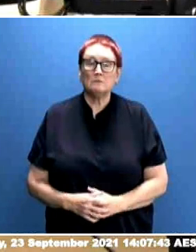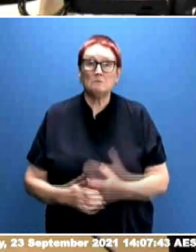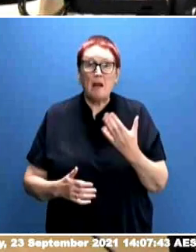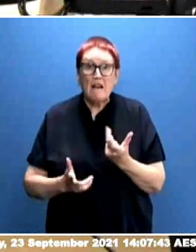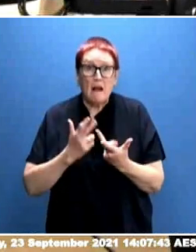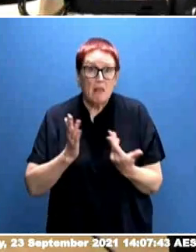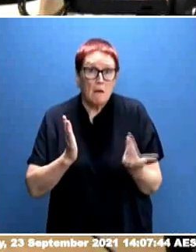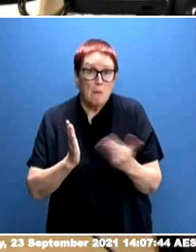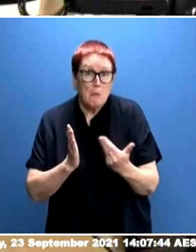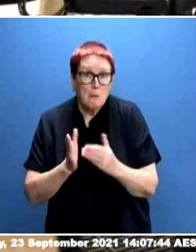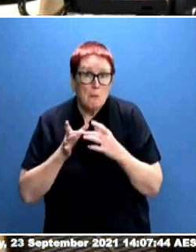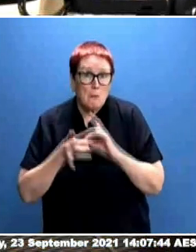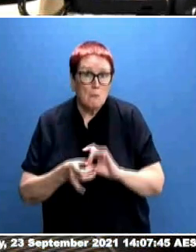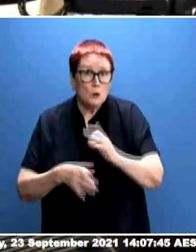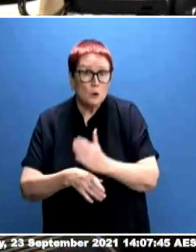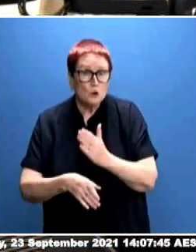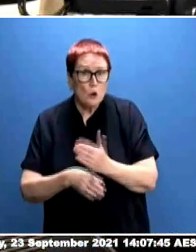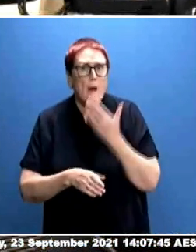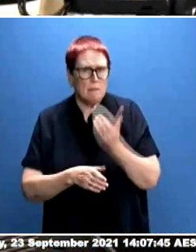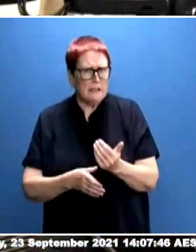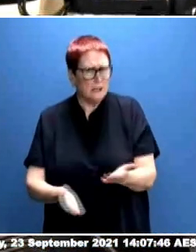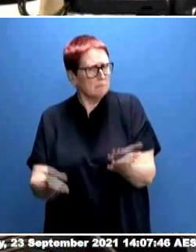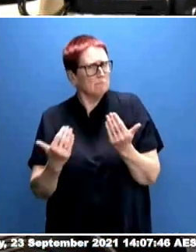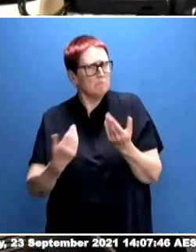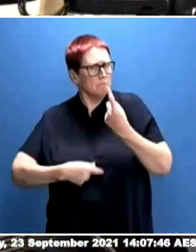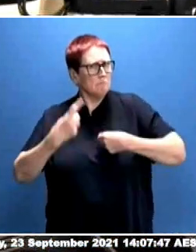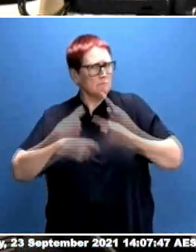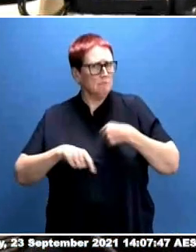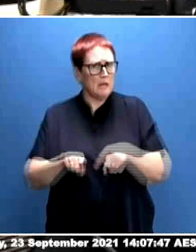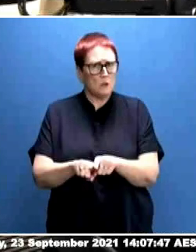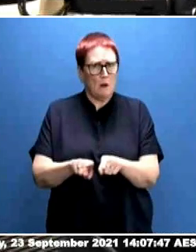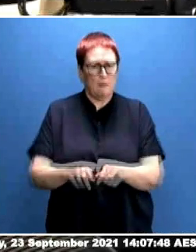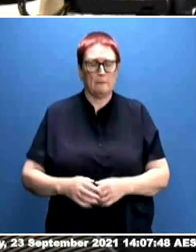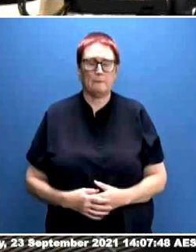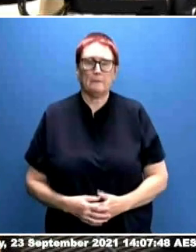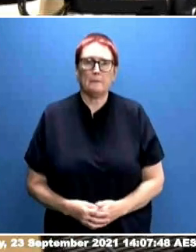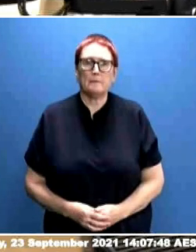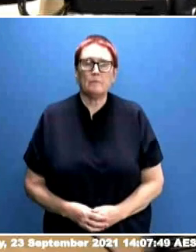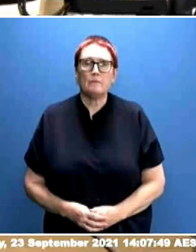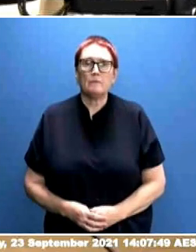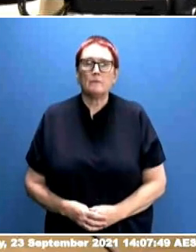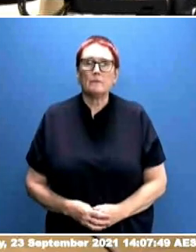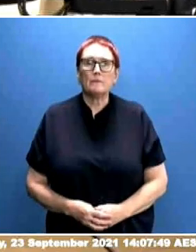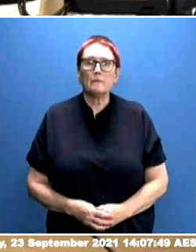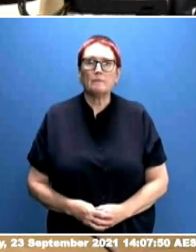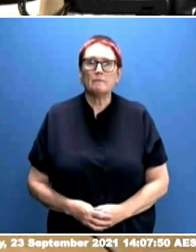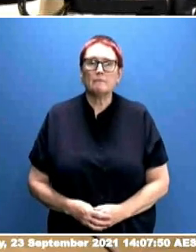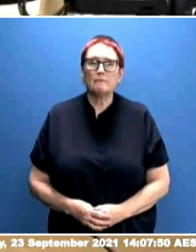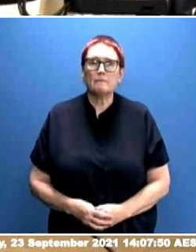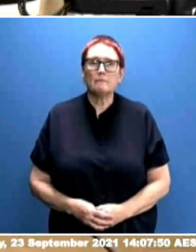and role, please feel free to comment upon those, as well. Thank you.